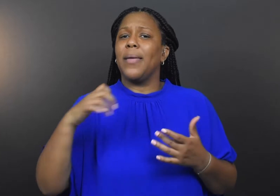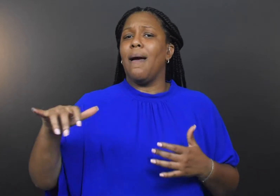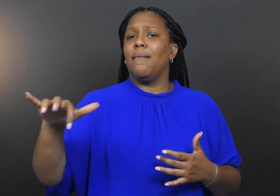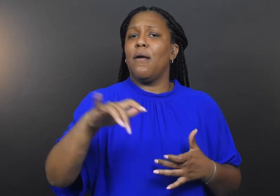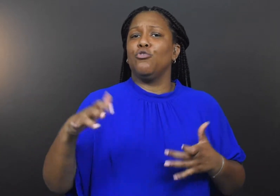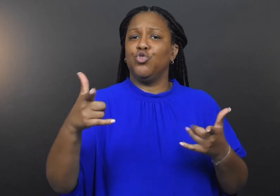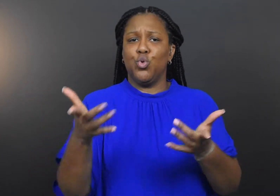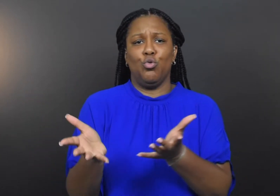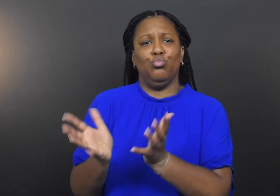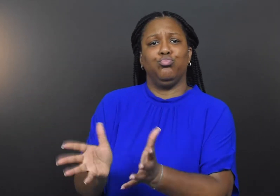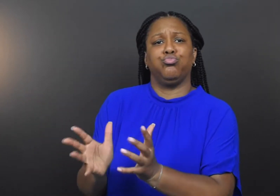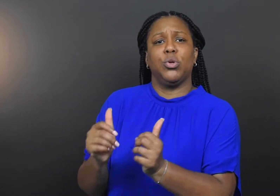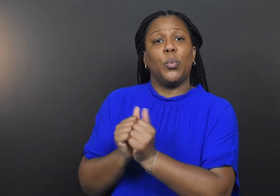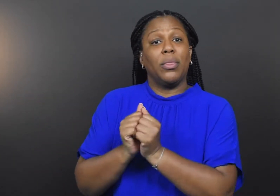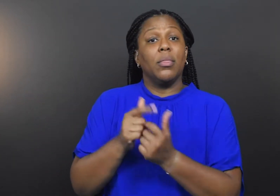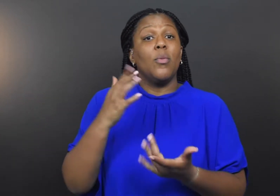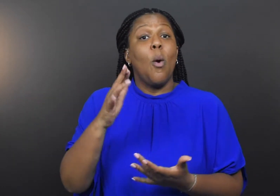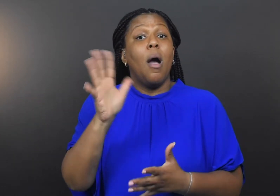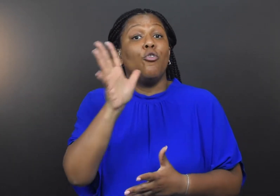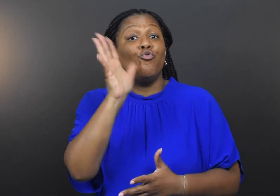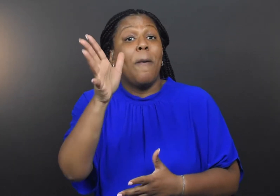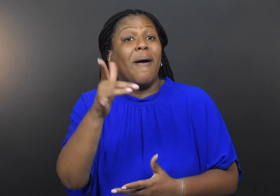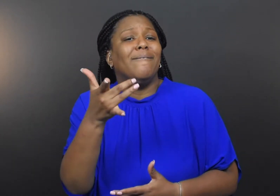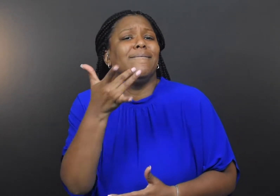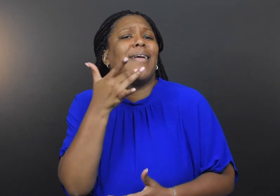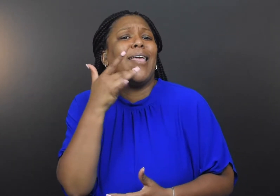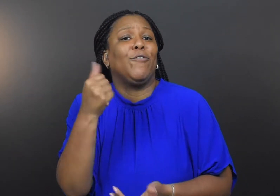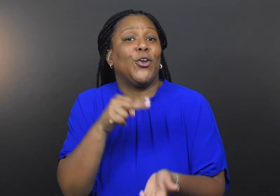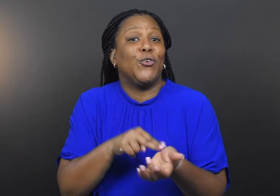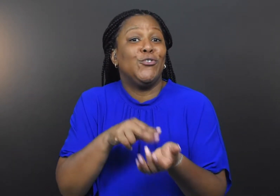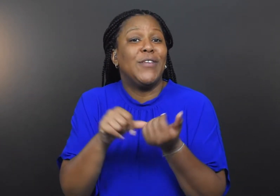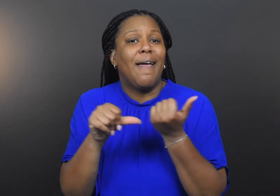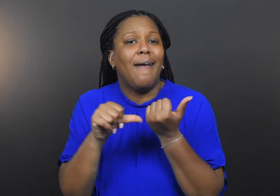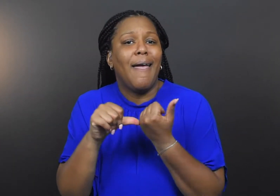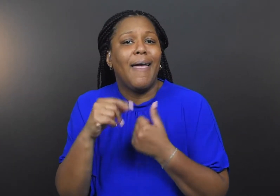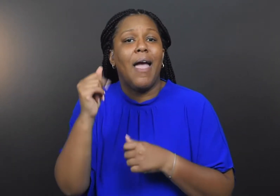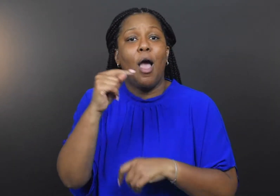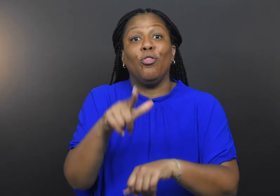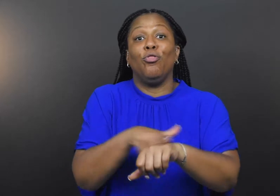Marjorie could be that cashier you chat with or your grandfather’s favorite nursing aide